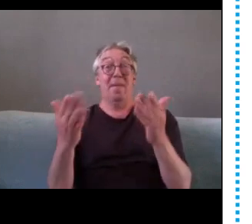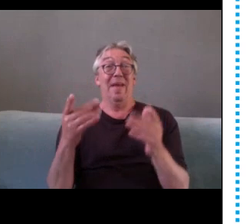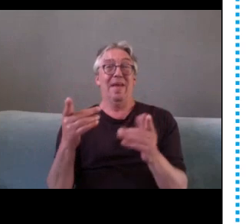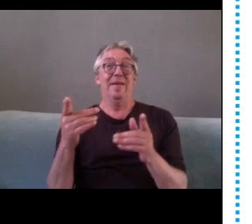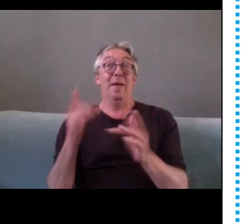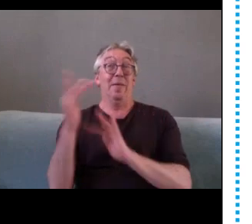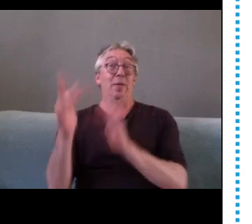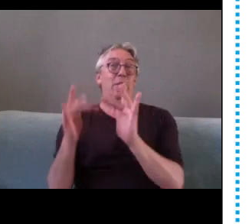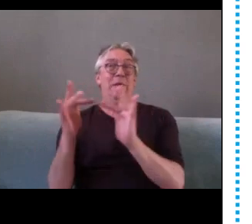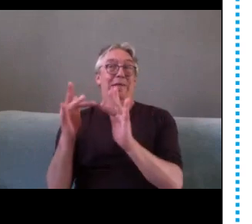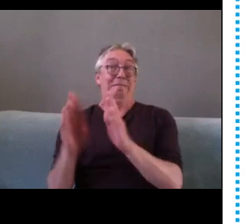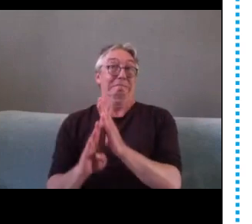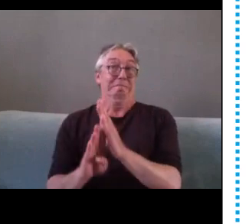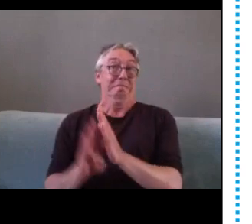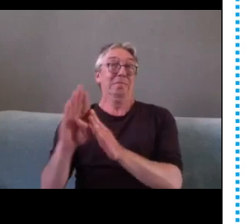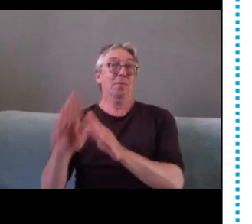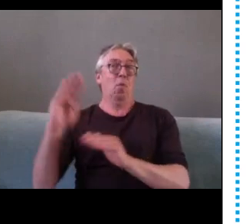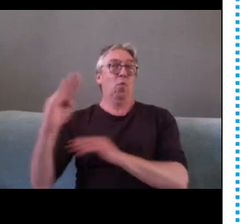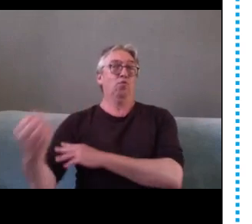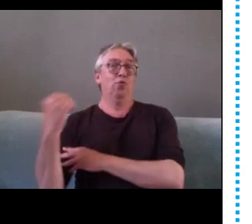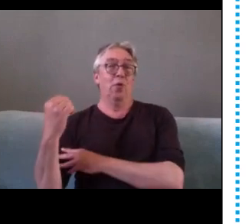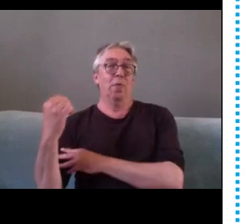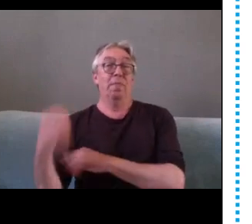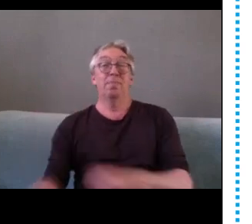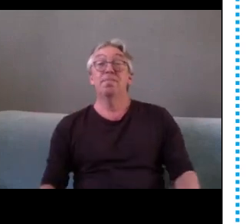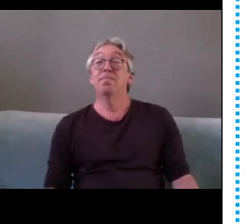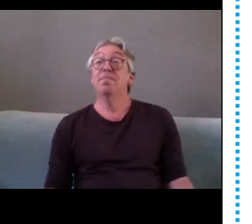and leave you more time to digest the rest of the information